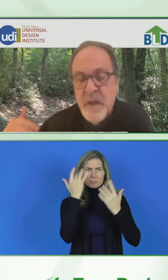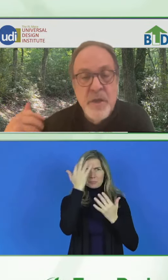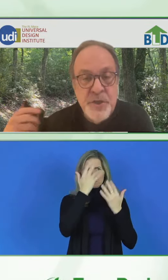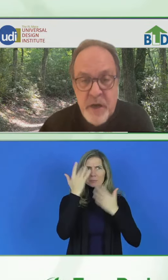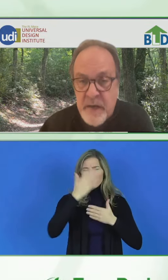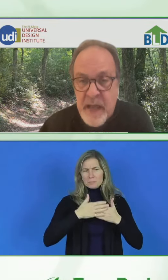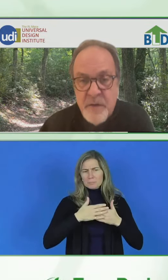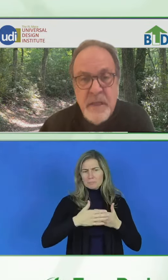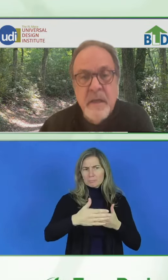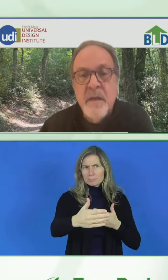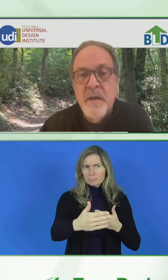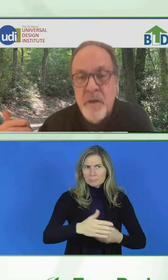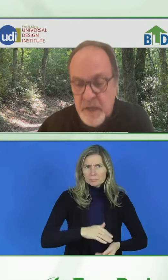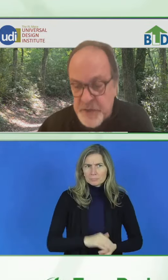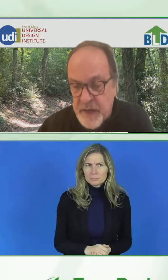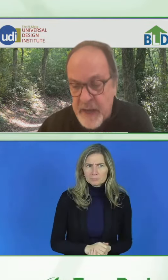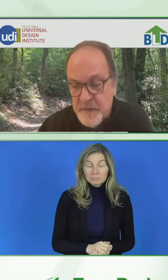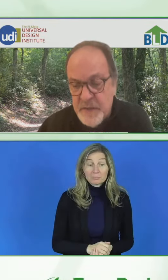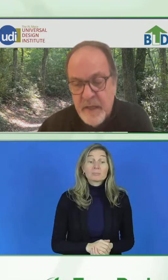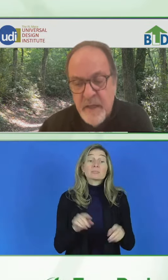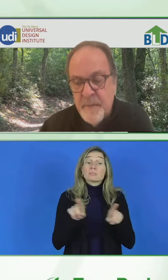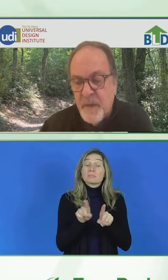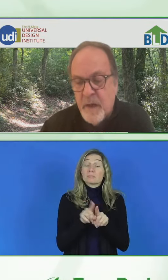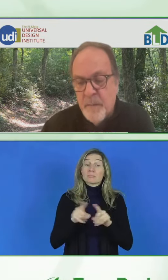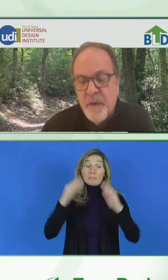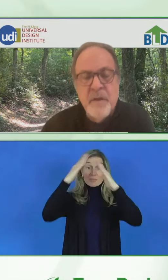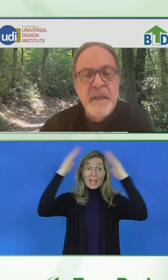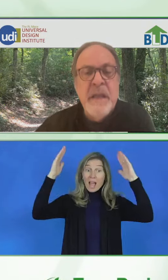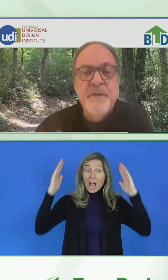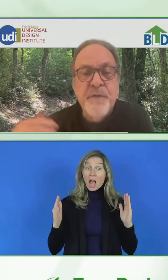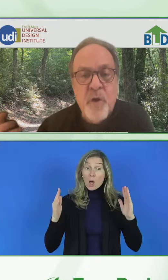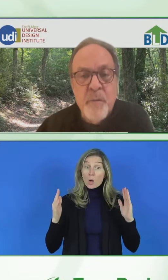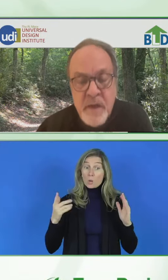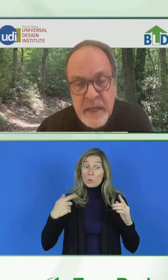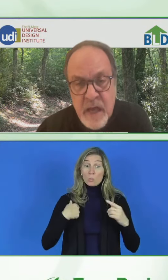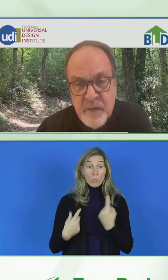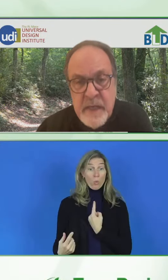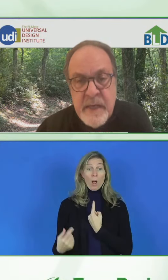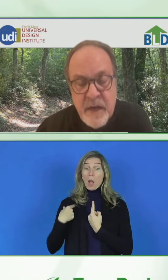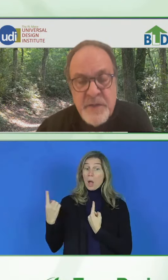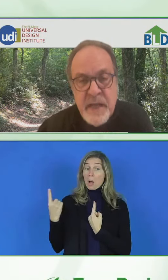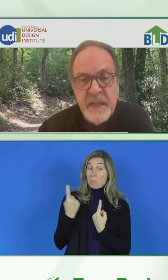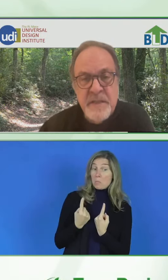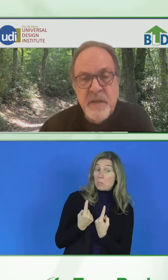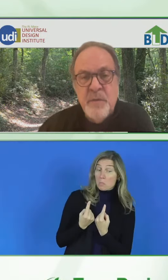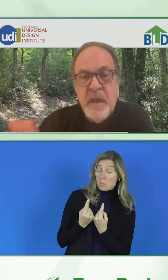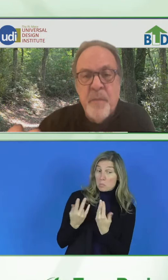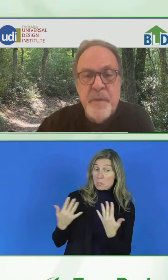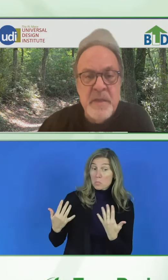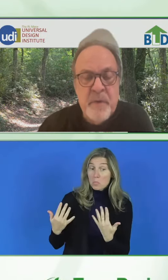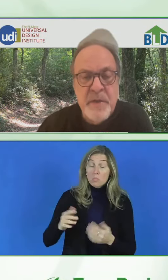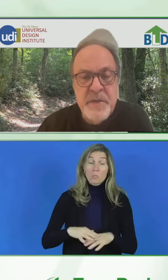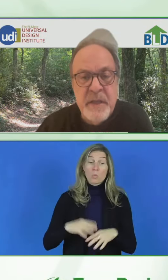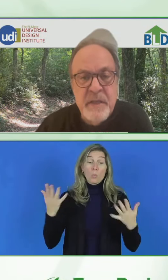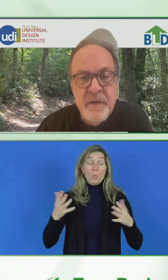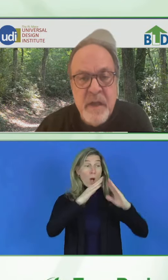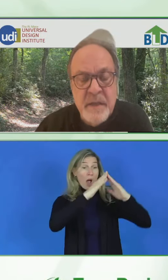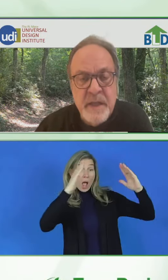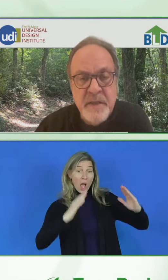Shared housing, clustered housing, informal congregate care settings that you may be experiencing in different context.